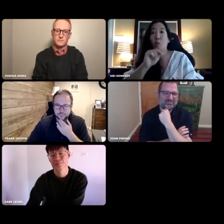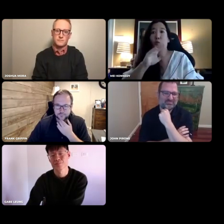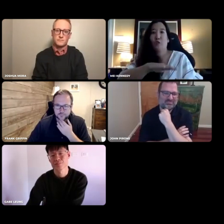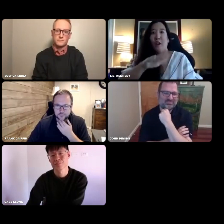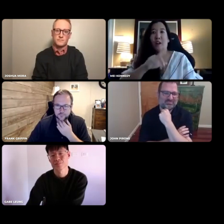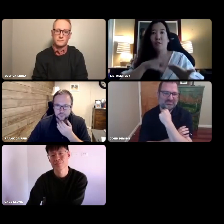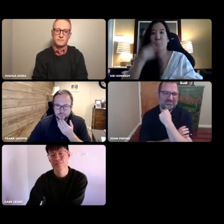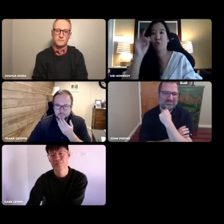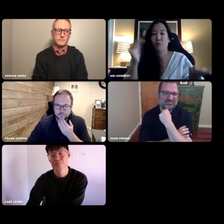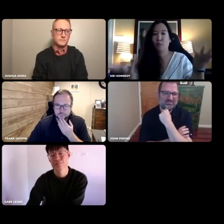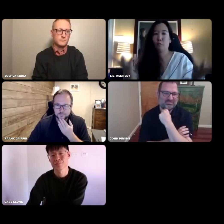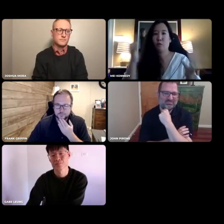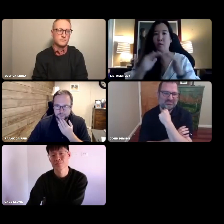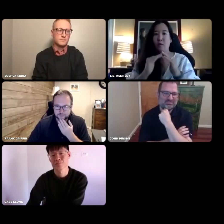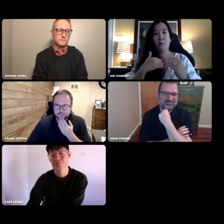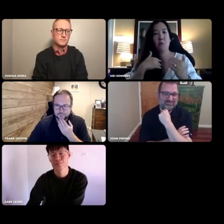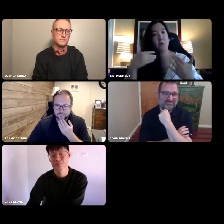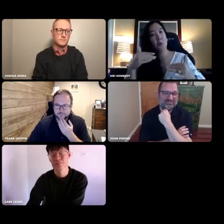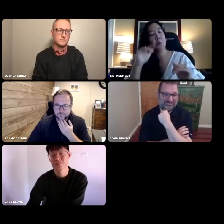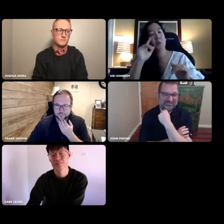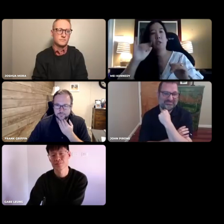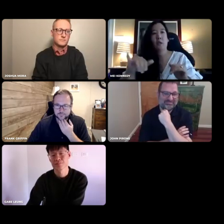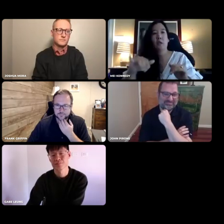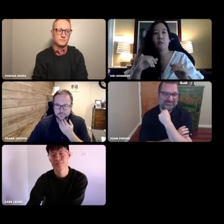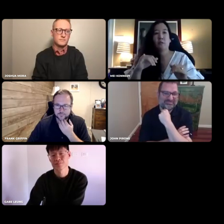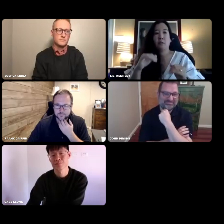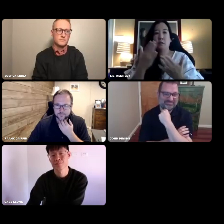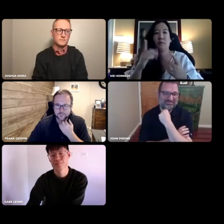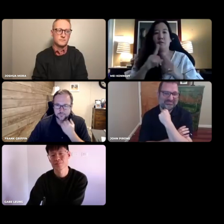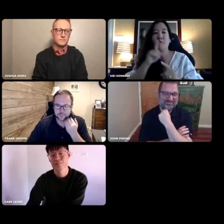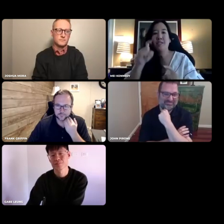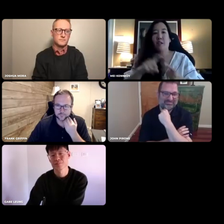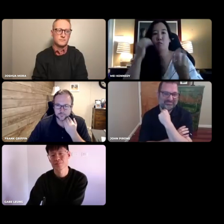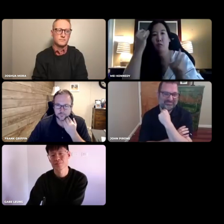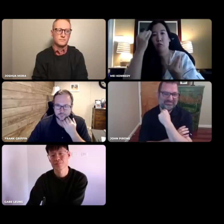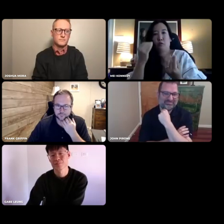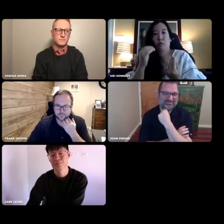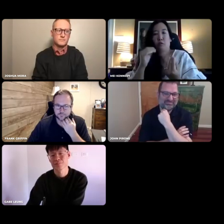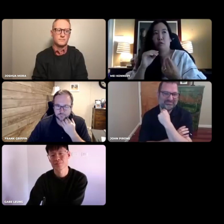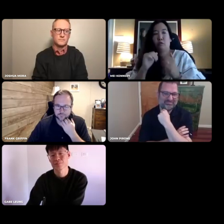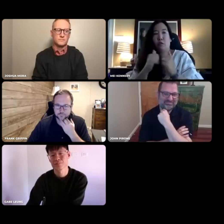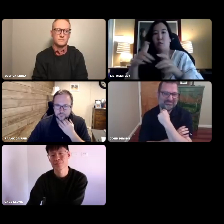Making sure your students and your own children are learning as well.